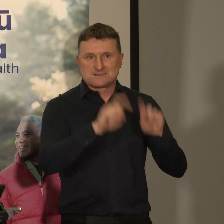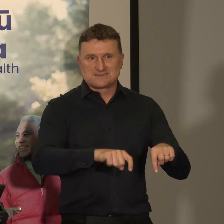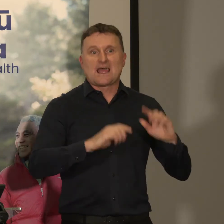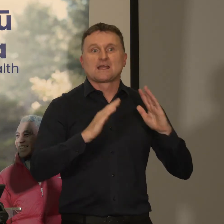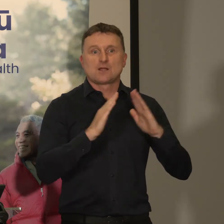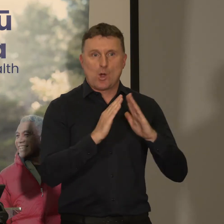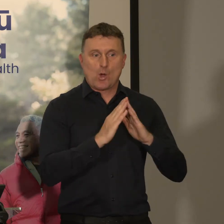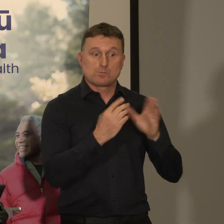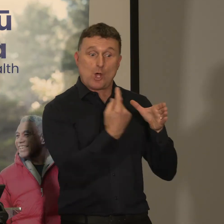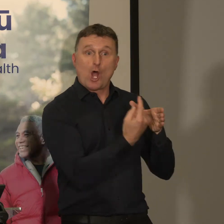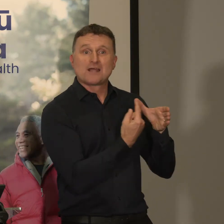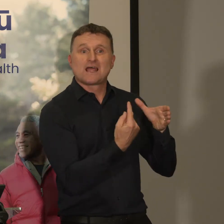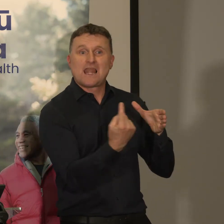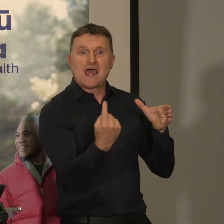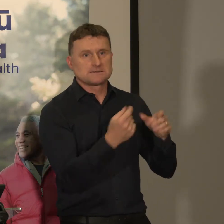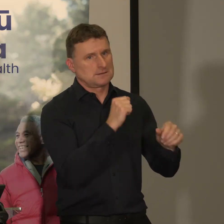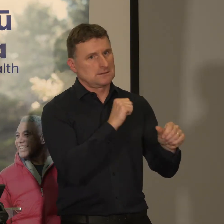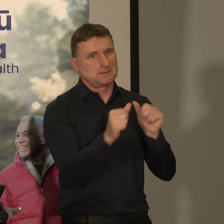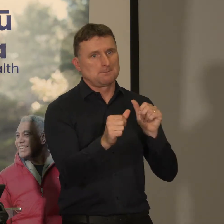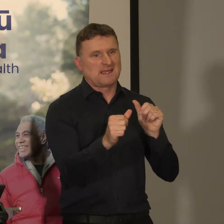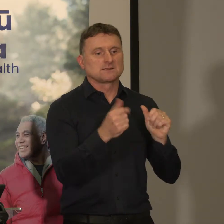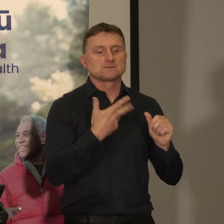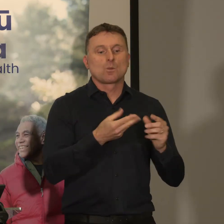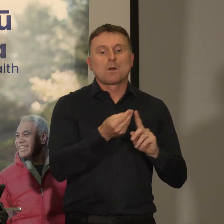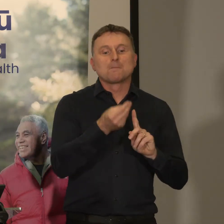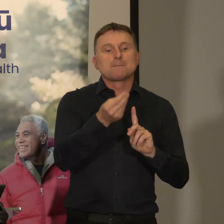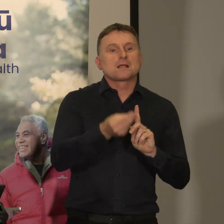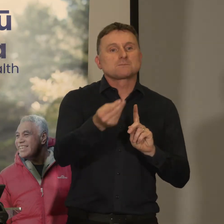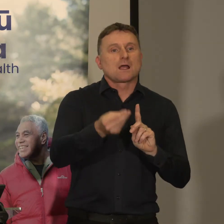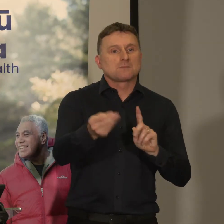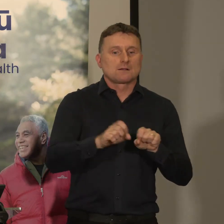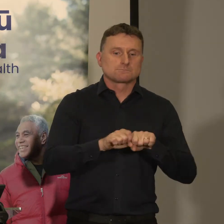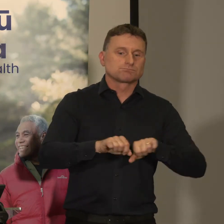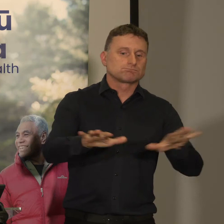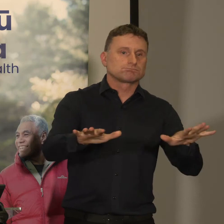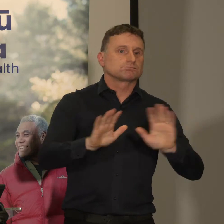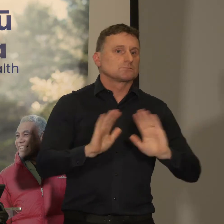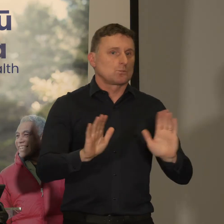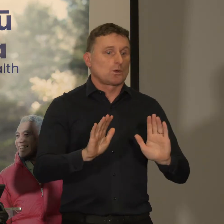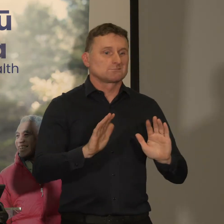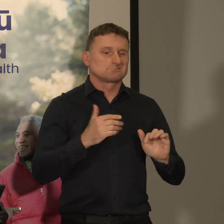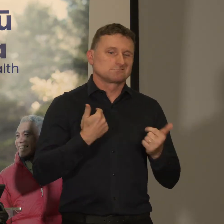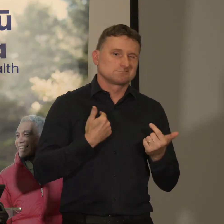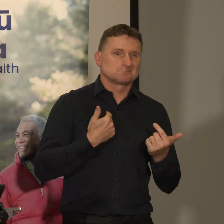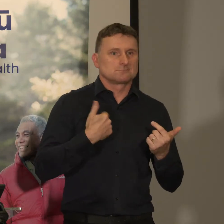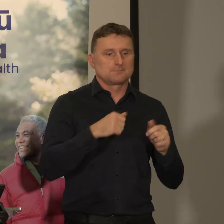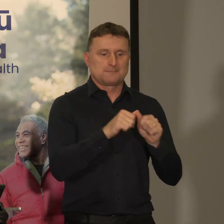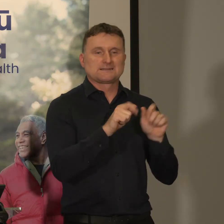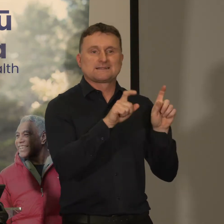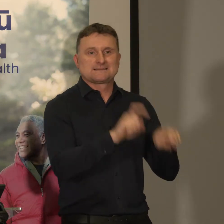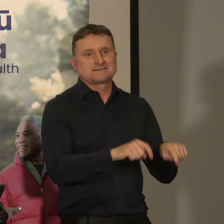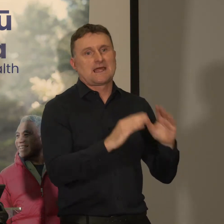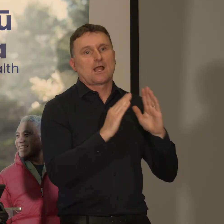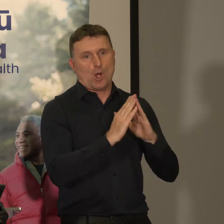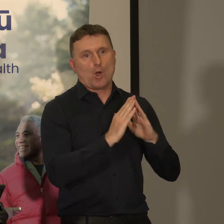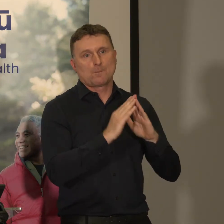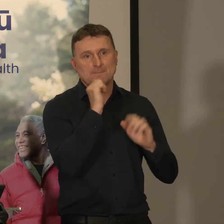do not travel or take part in events or activities if you're sick or symptomatic, isolating yourself at home is the most effective action you can take